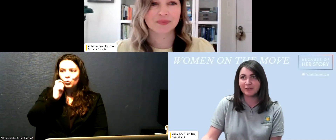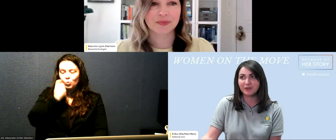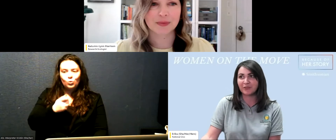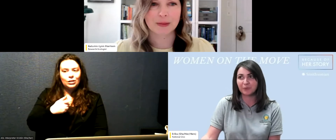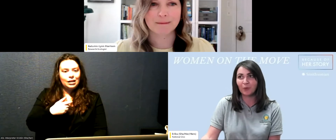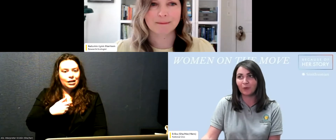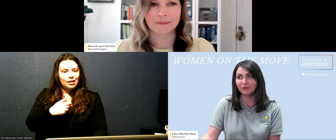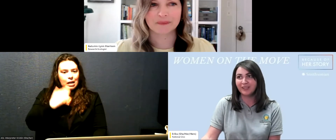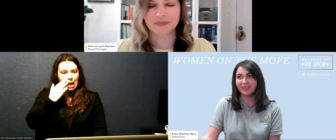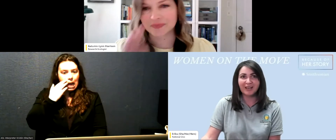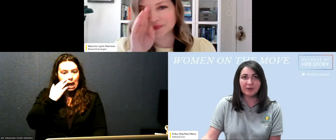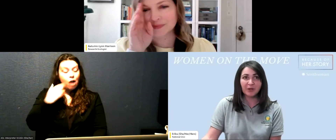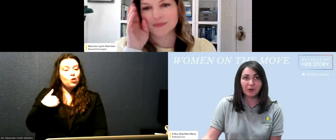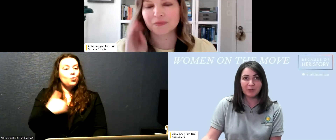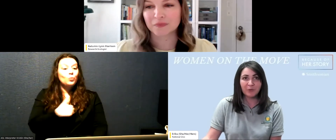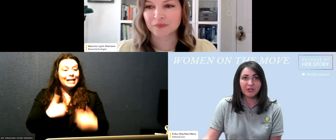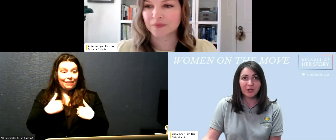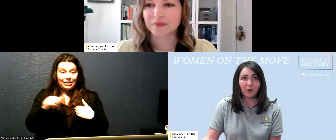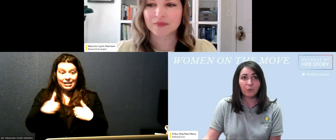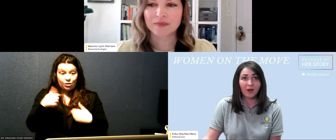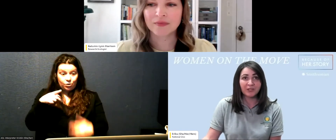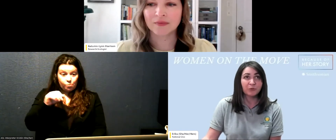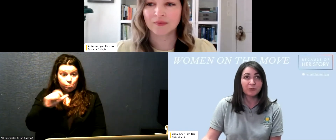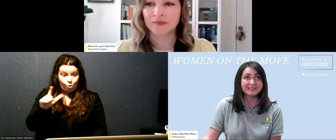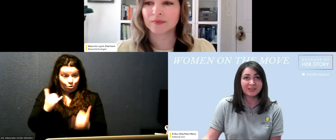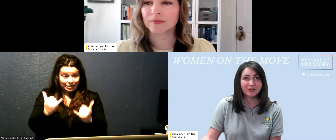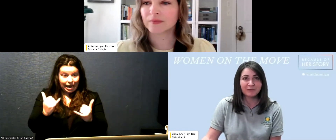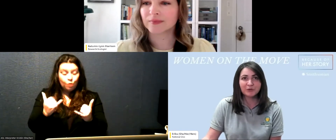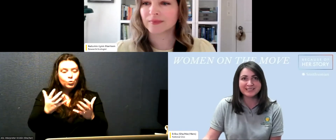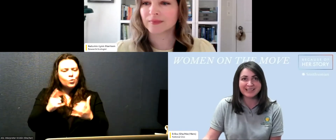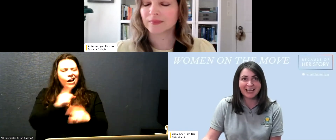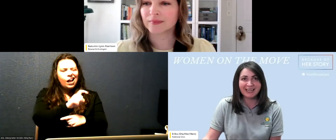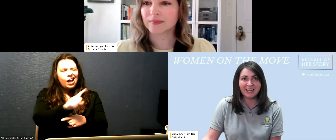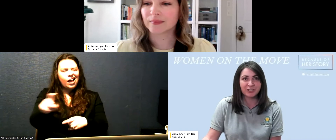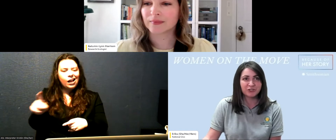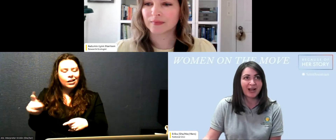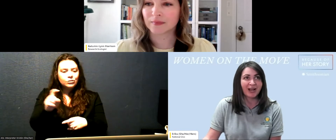another poll, um, we want to know what you would consider if you were designing a good tracking